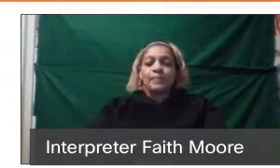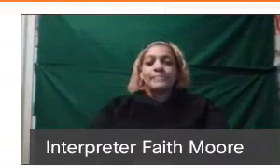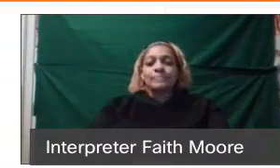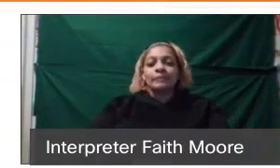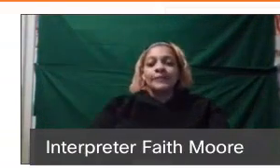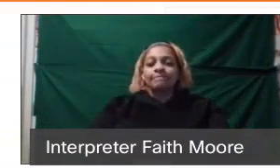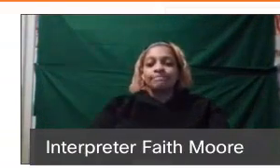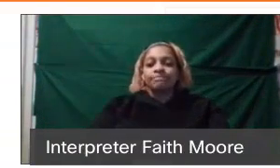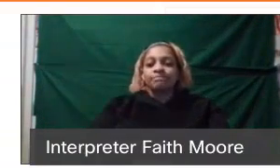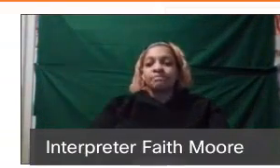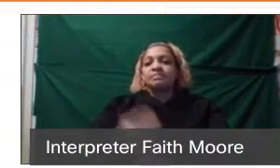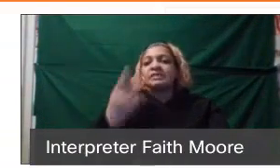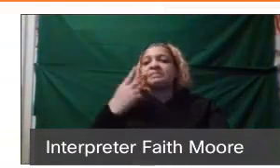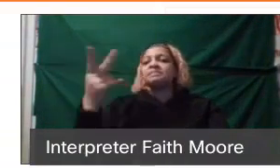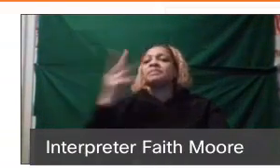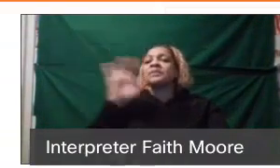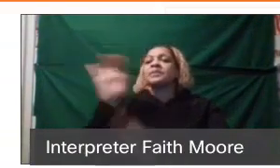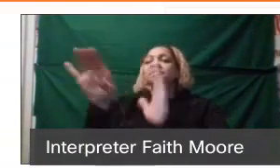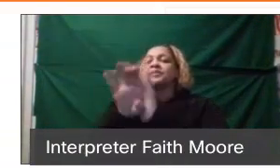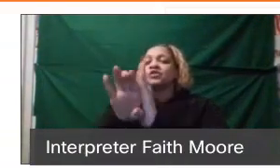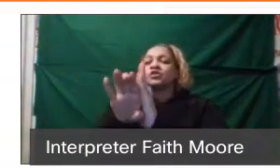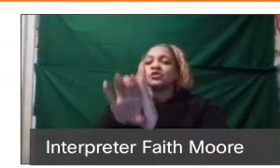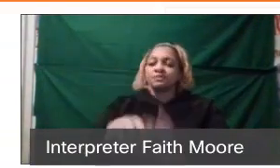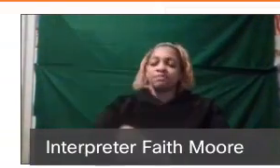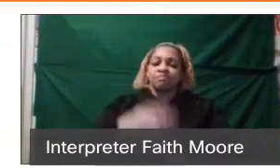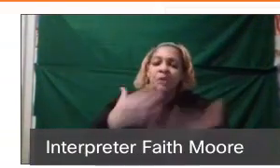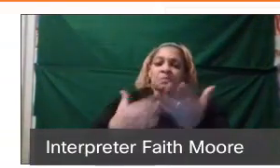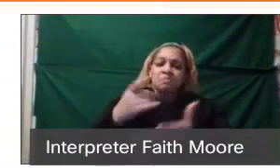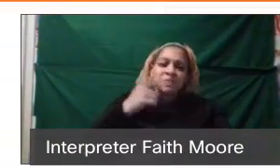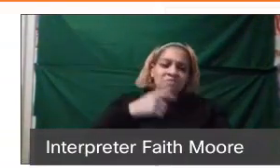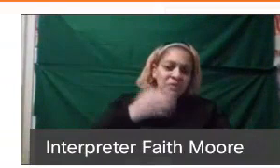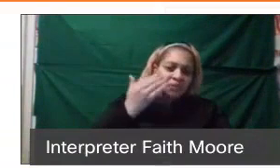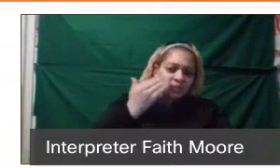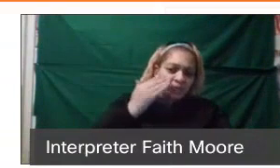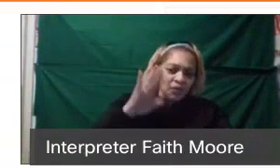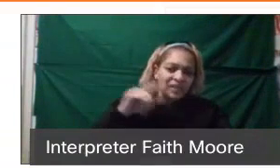And there's just a picture that kind of shows you that you may recognize these from, from other locations within the city.